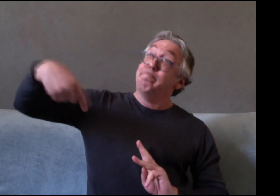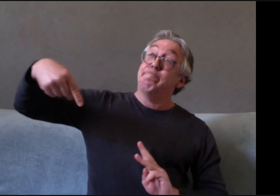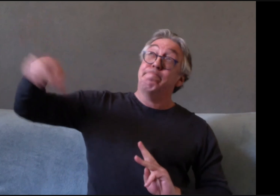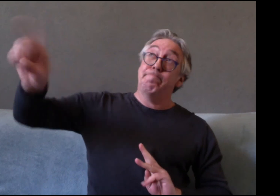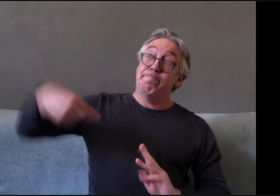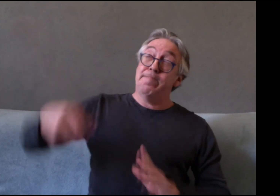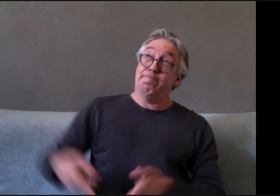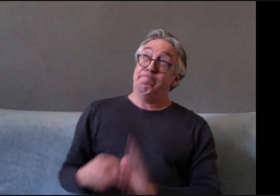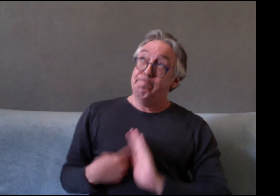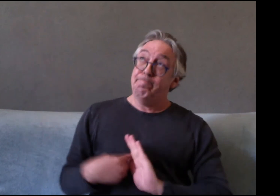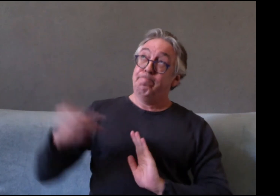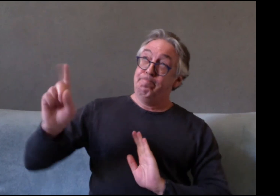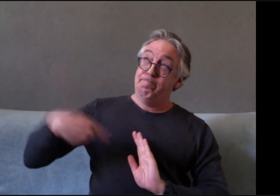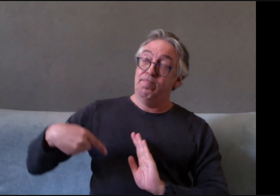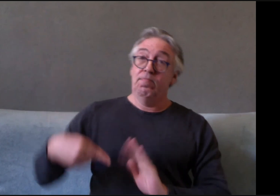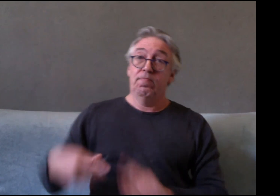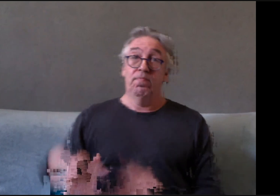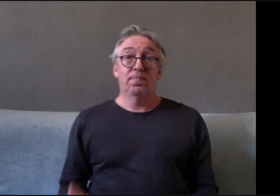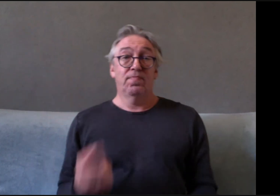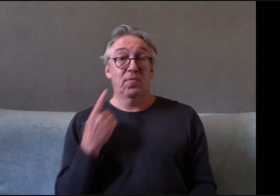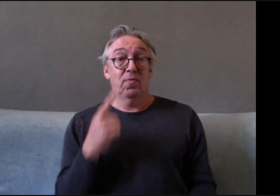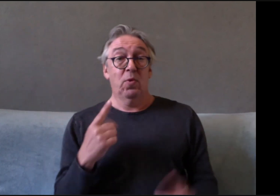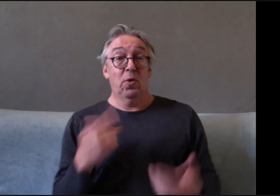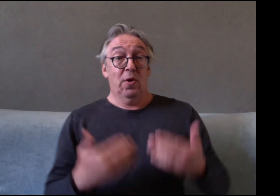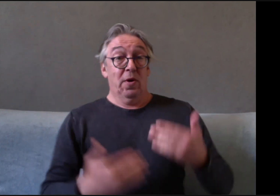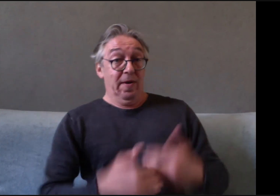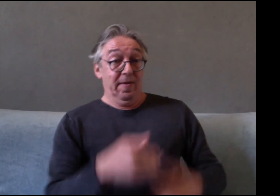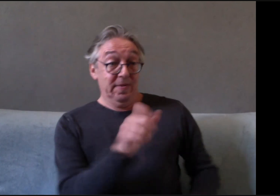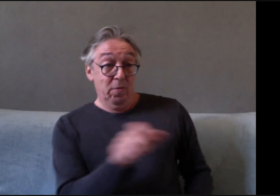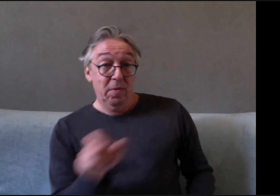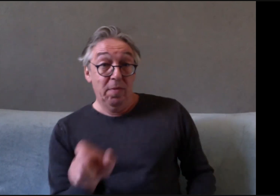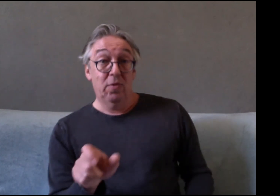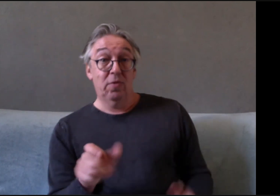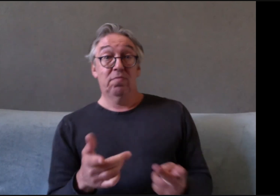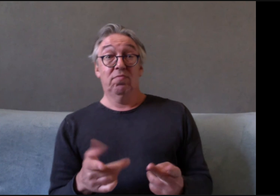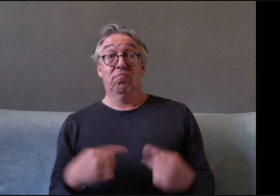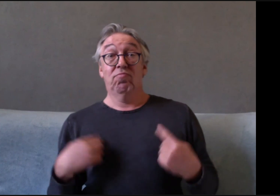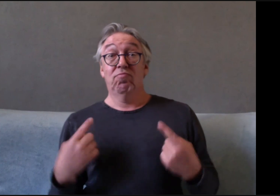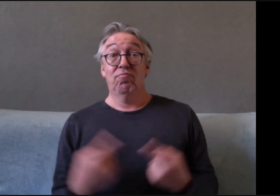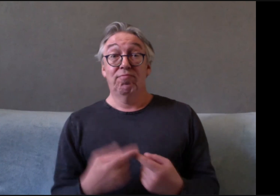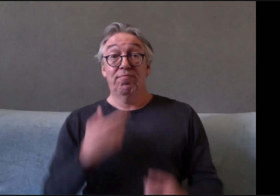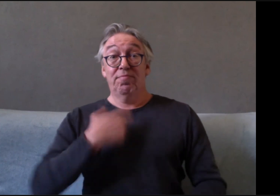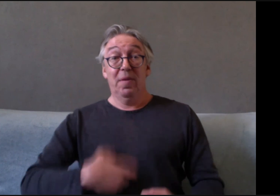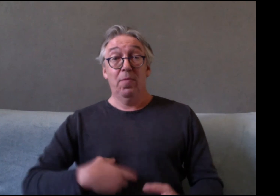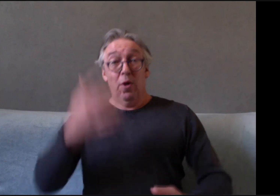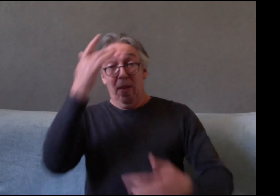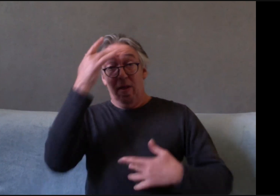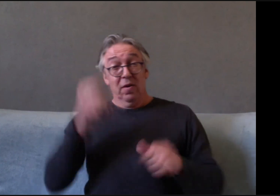with chronic diseases in our families are not left behind or even,